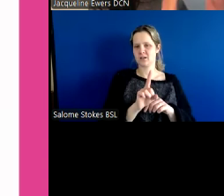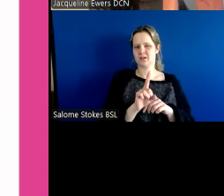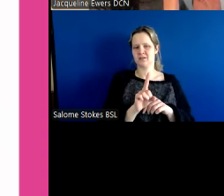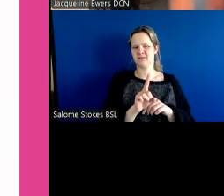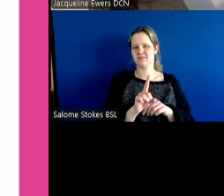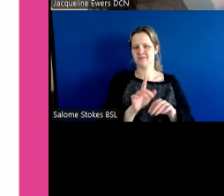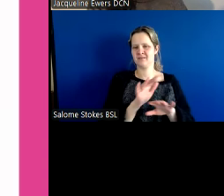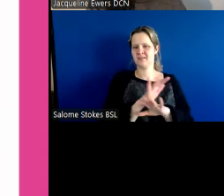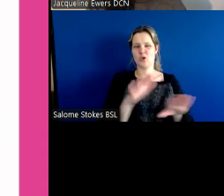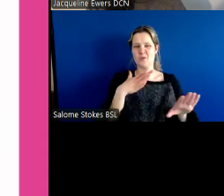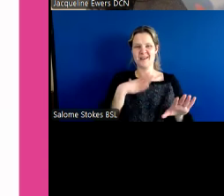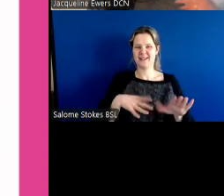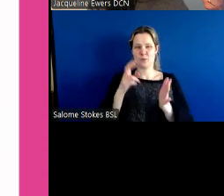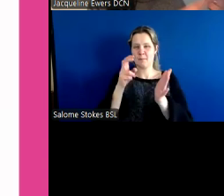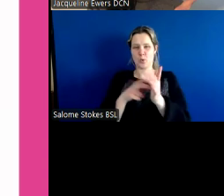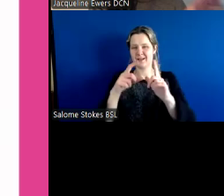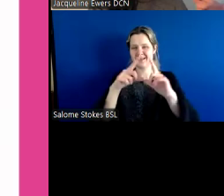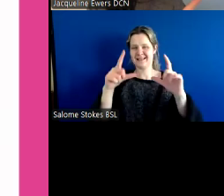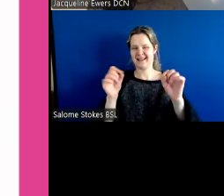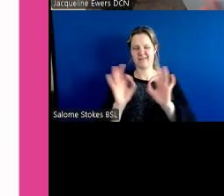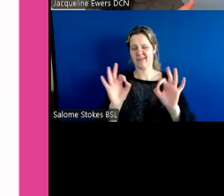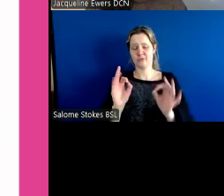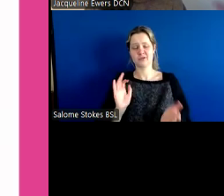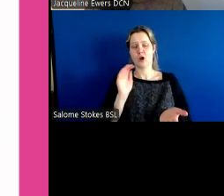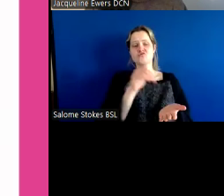They can just walk into the gallery and at no point is there any chance